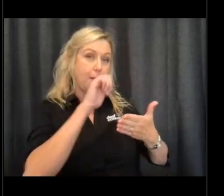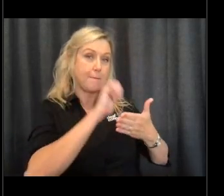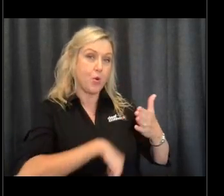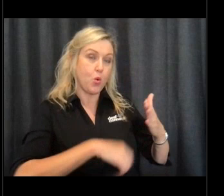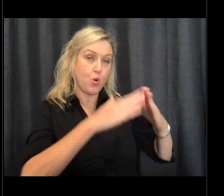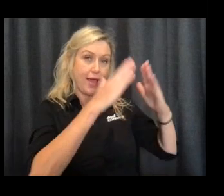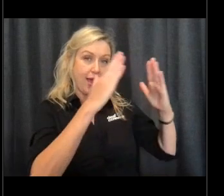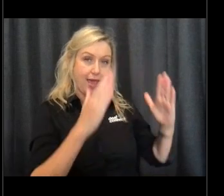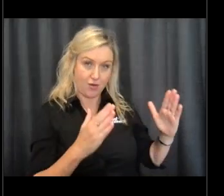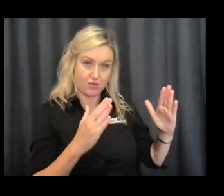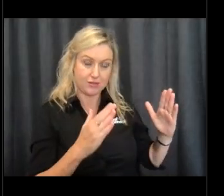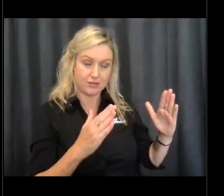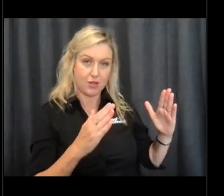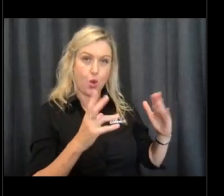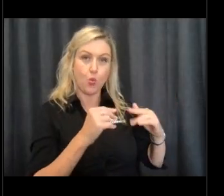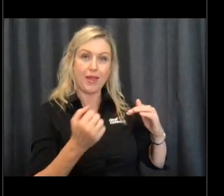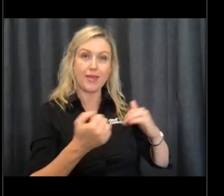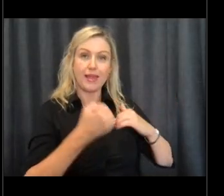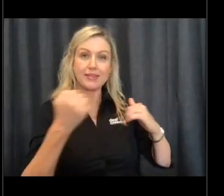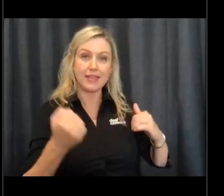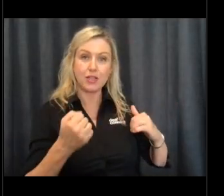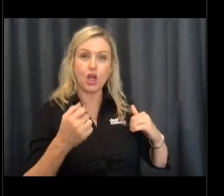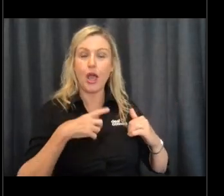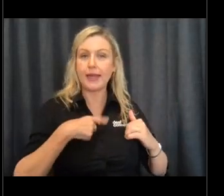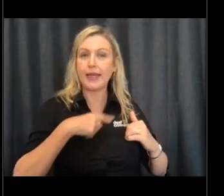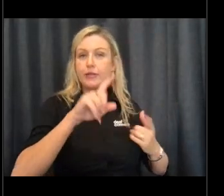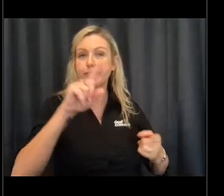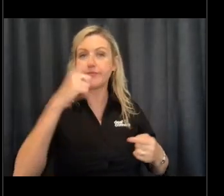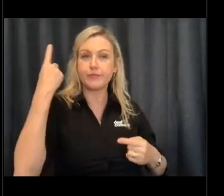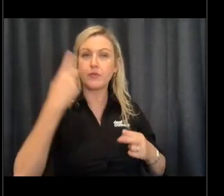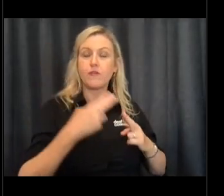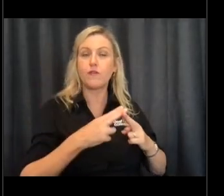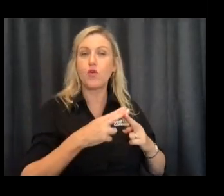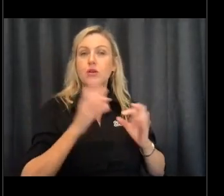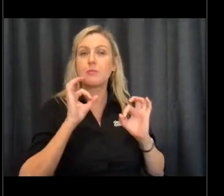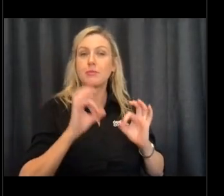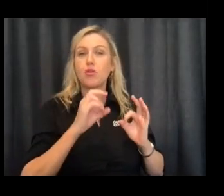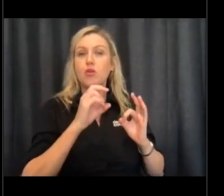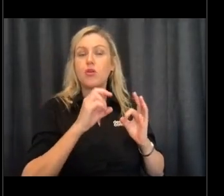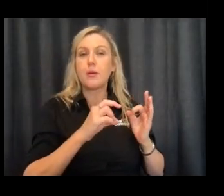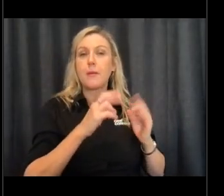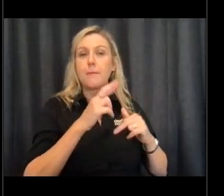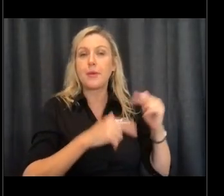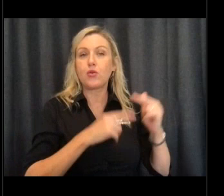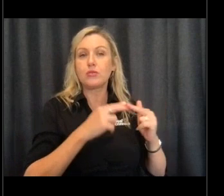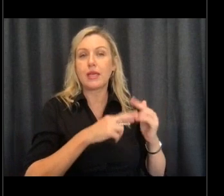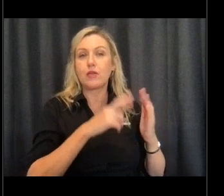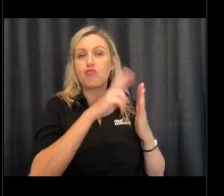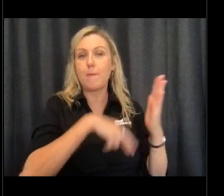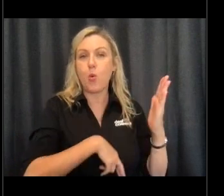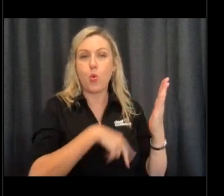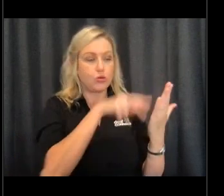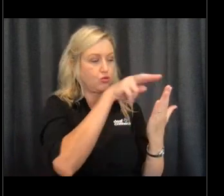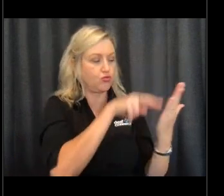And was the pitch of the roof legal at the time it was built.